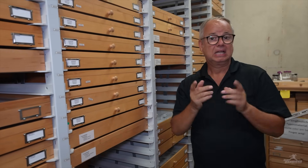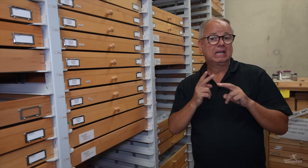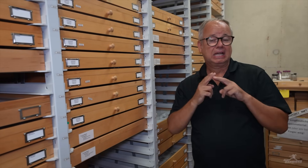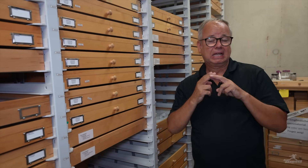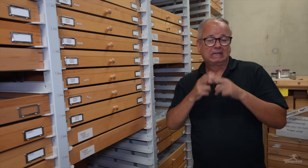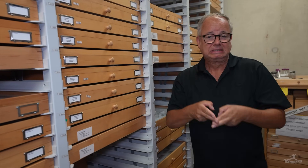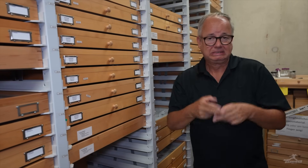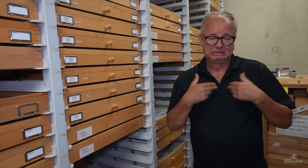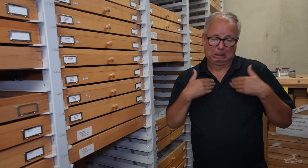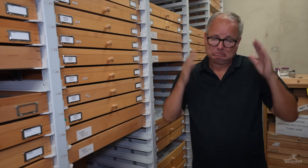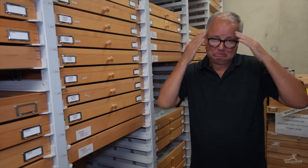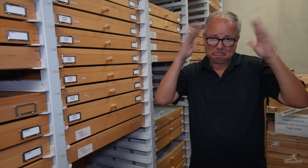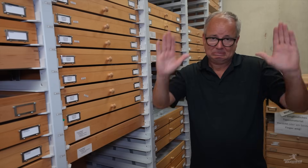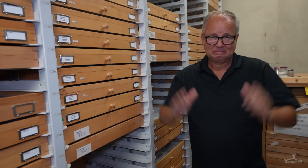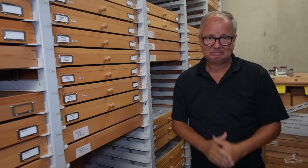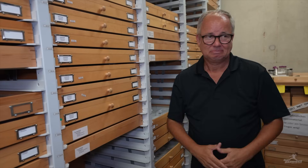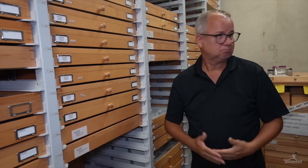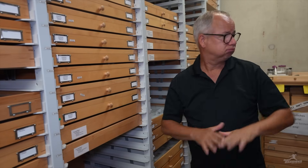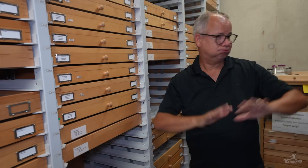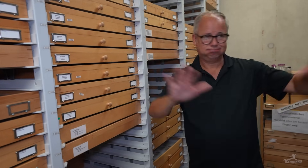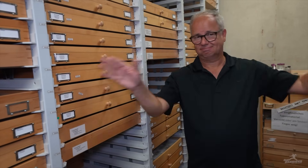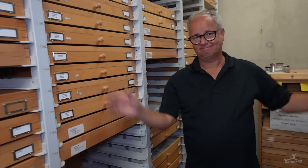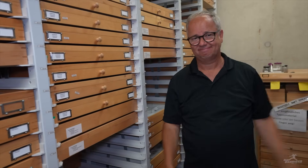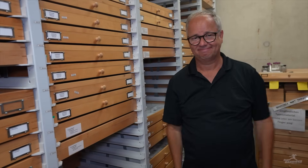There’s plenty I don’t know!